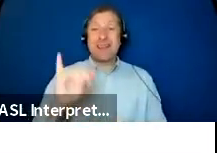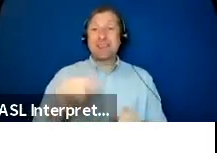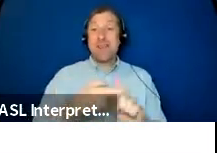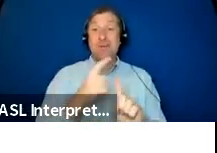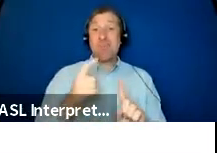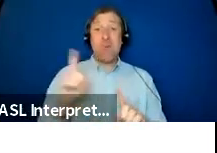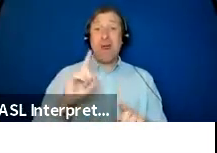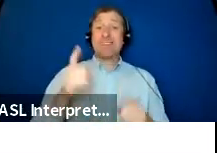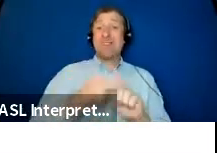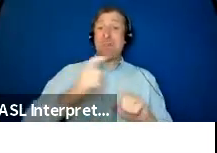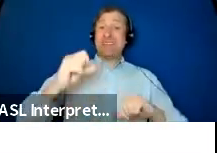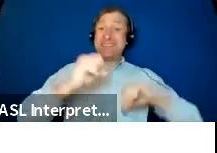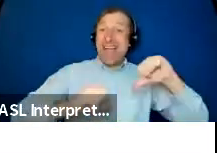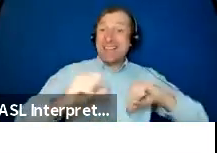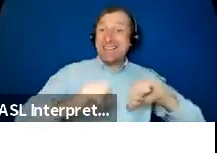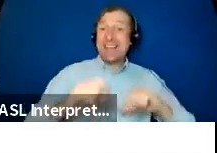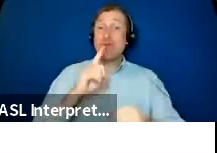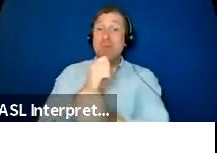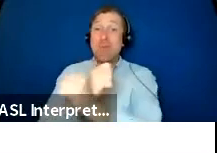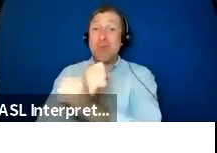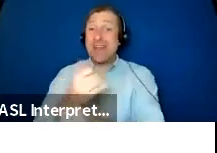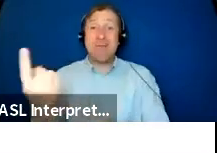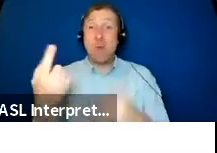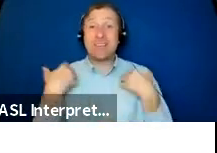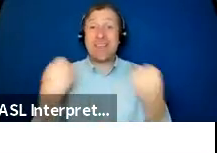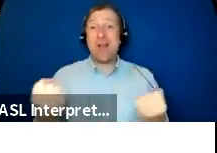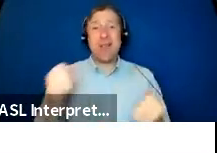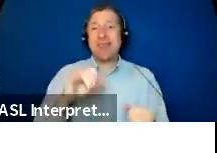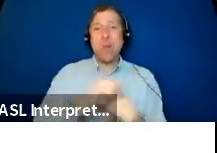for the protection of everyone's life and health. And they only work if everyone participates in them.